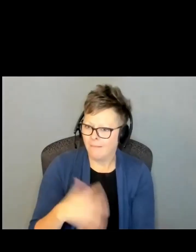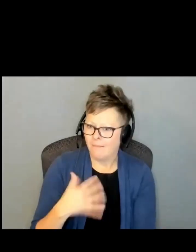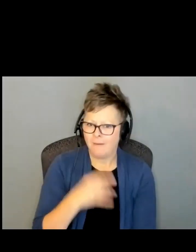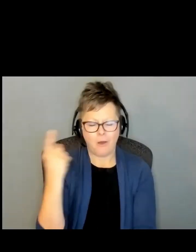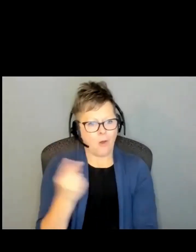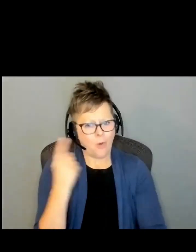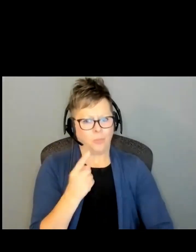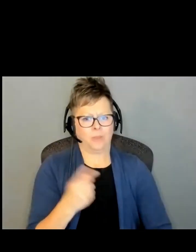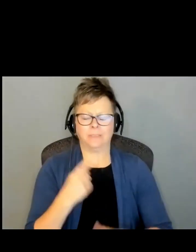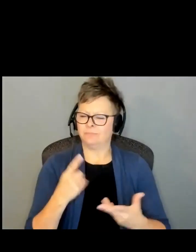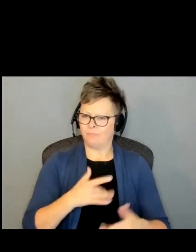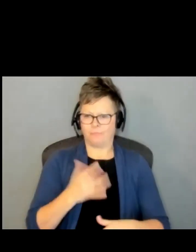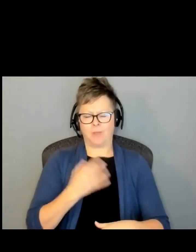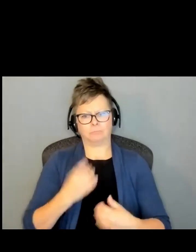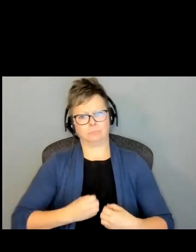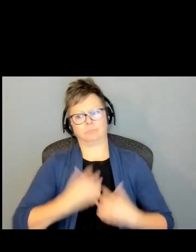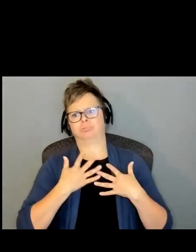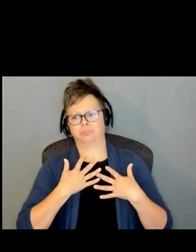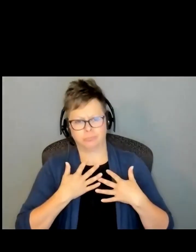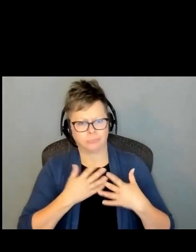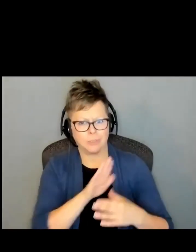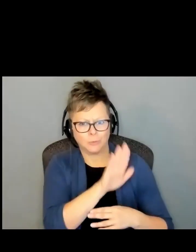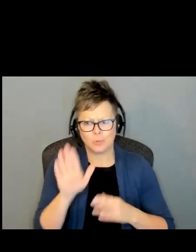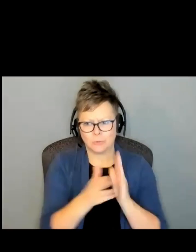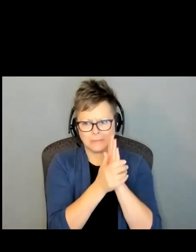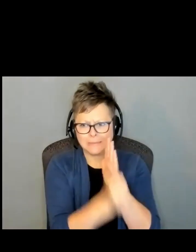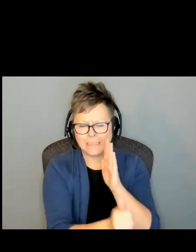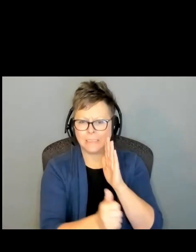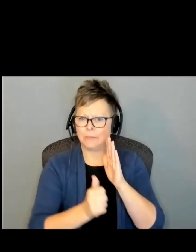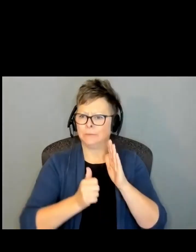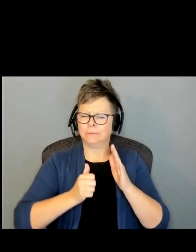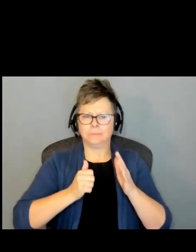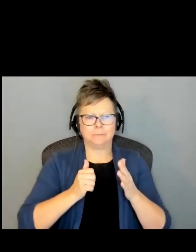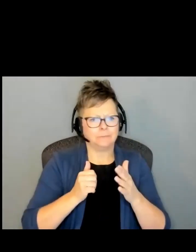I am so grateful to have you all here with us today.